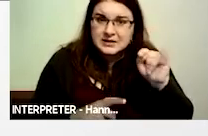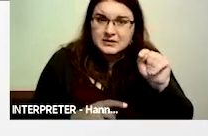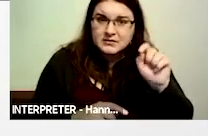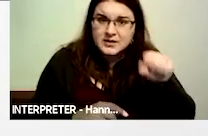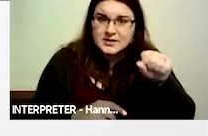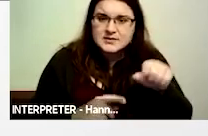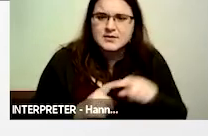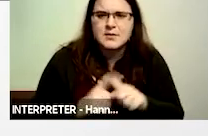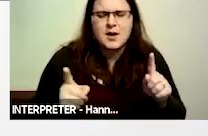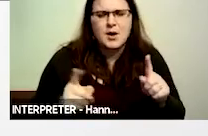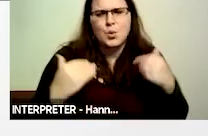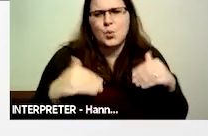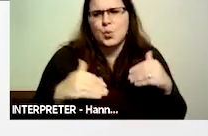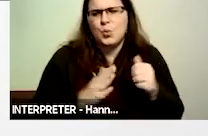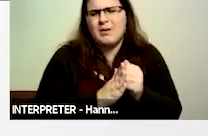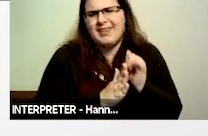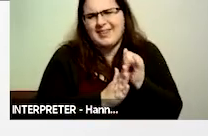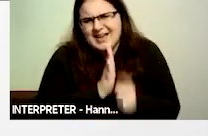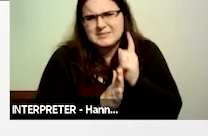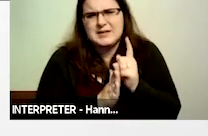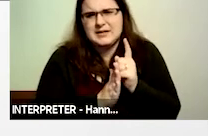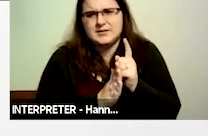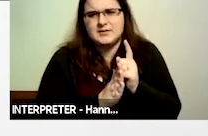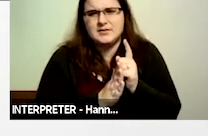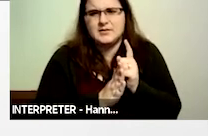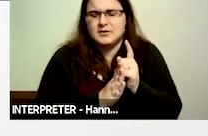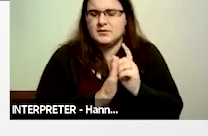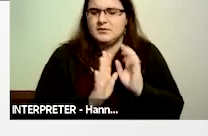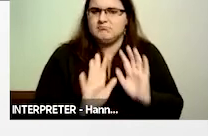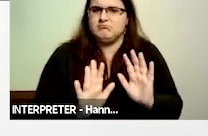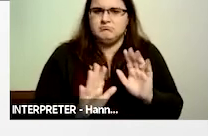we're just so not used to anymore because for those of you who are in it. The typical